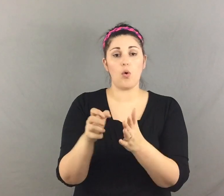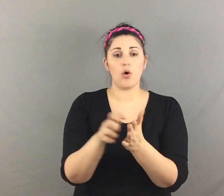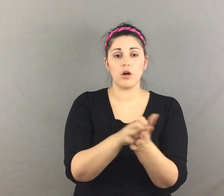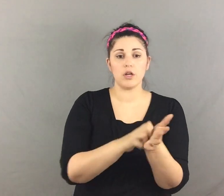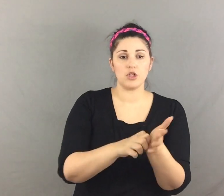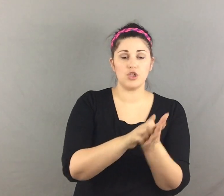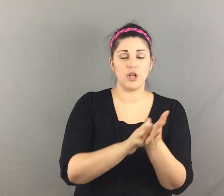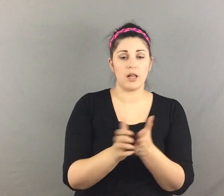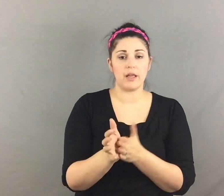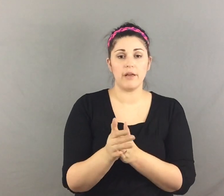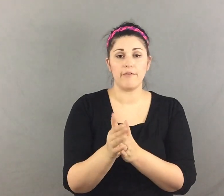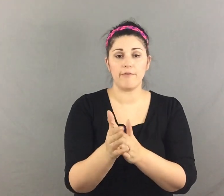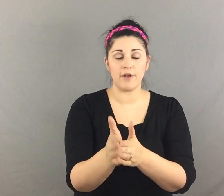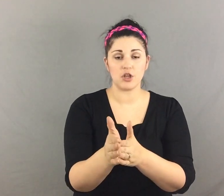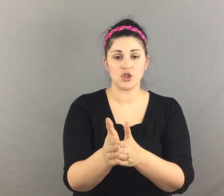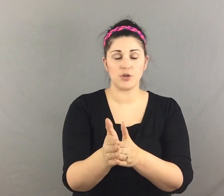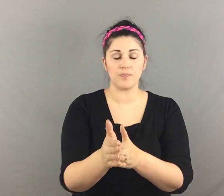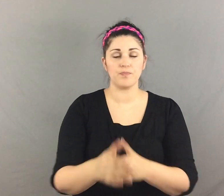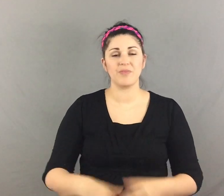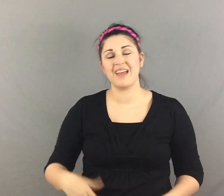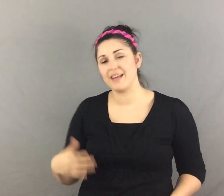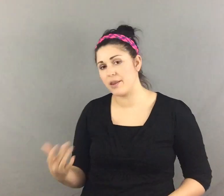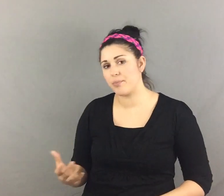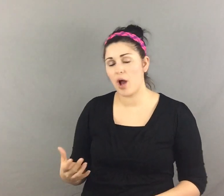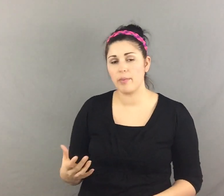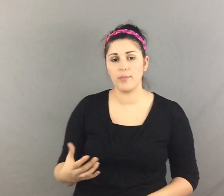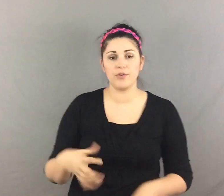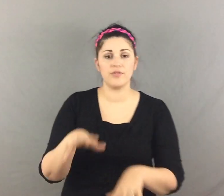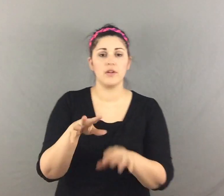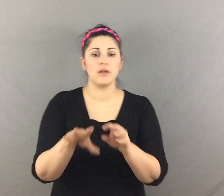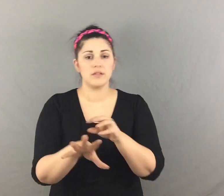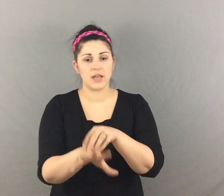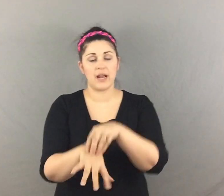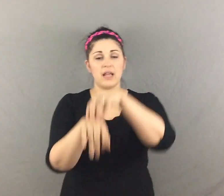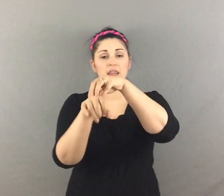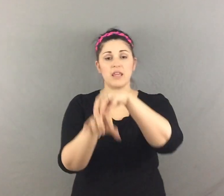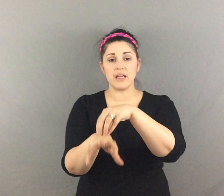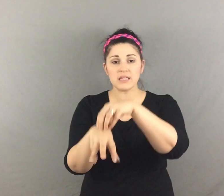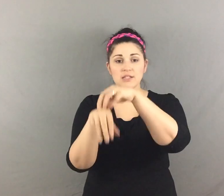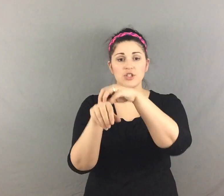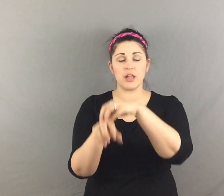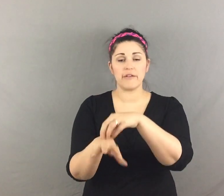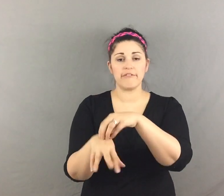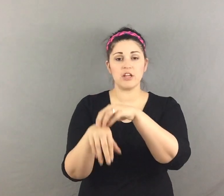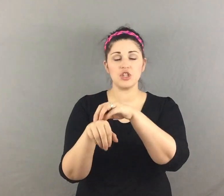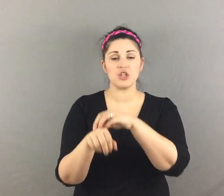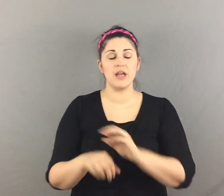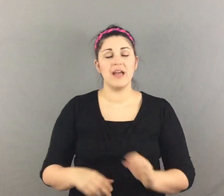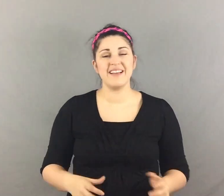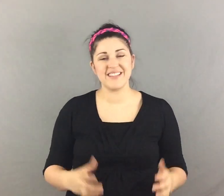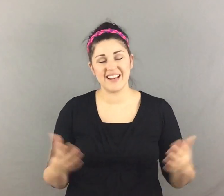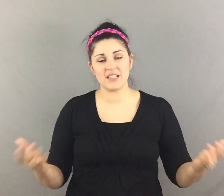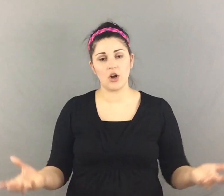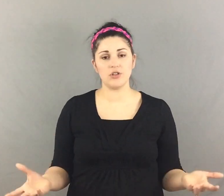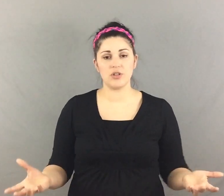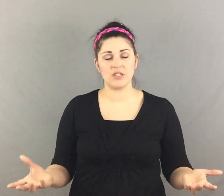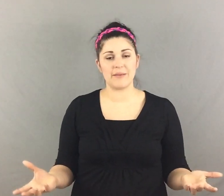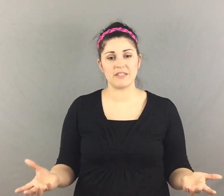or jelly fish. Now the problem was signing this as Jelly fish is that it's also the same sign